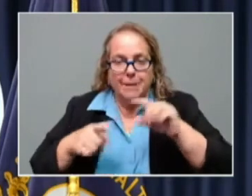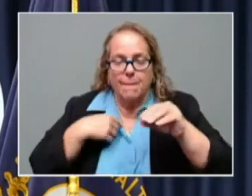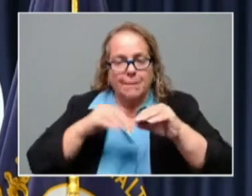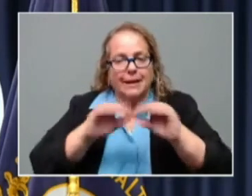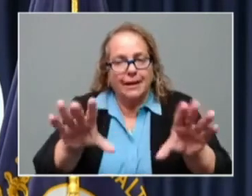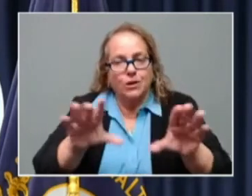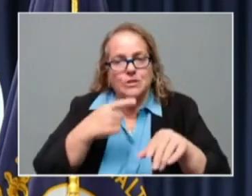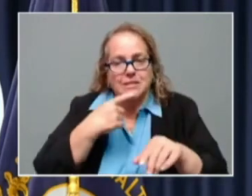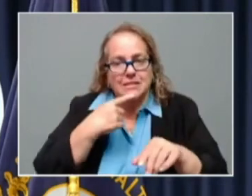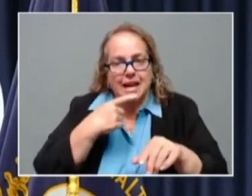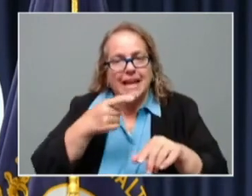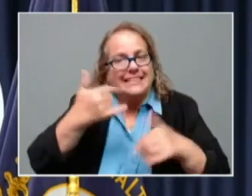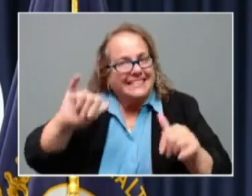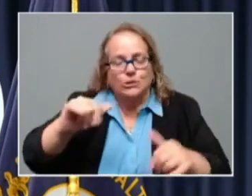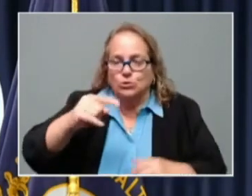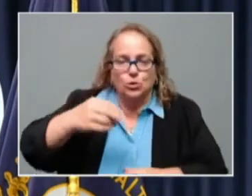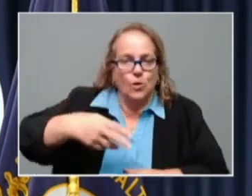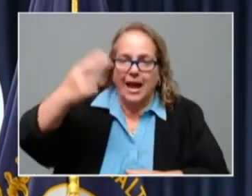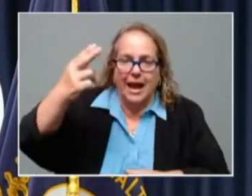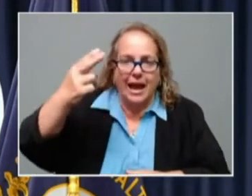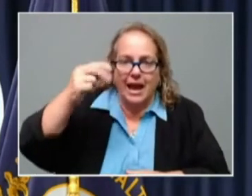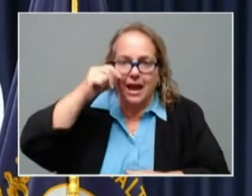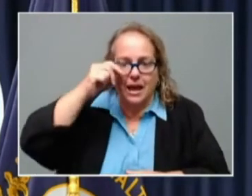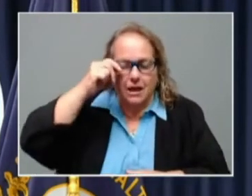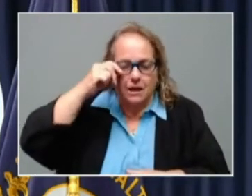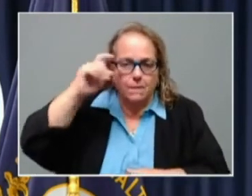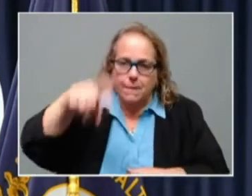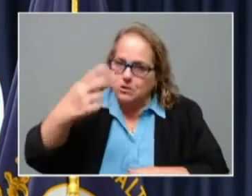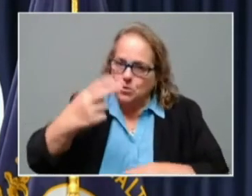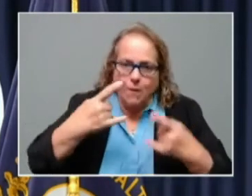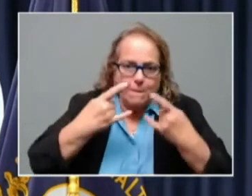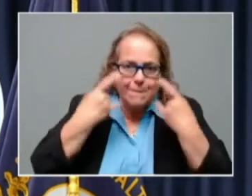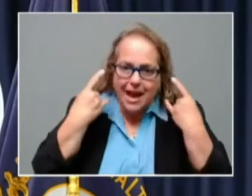gotta stay at it. We gotta wear masks, don't start taking it off because you